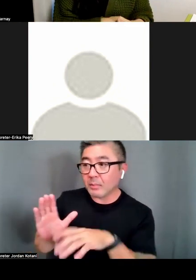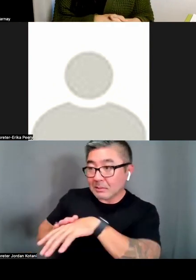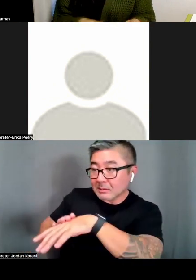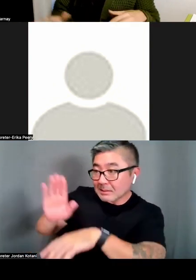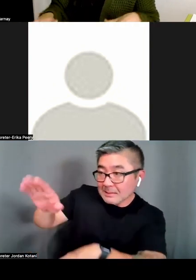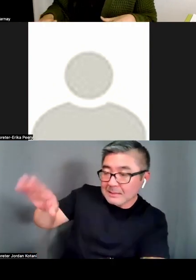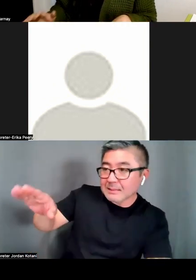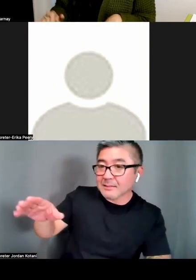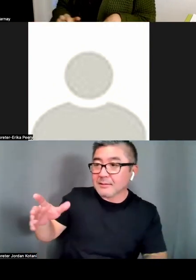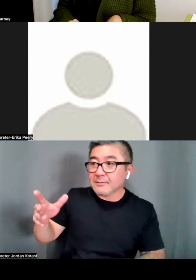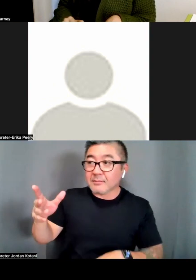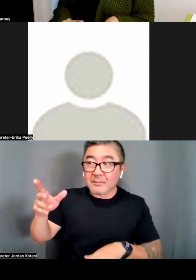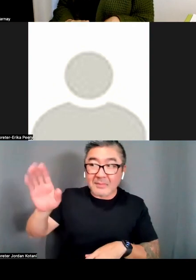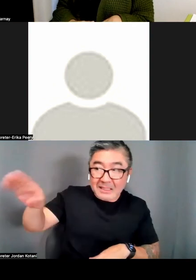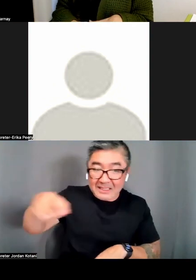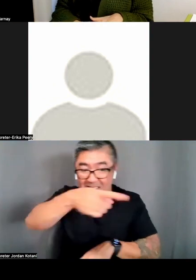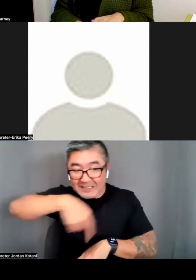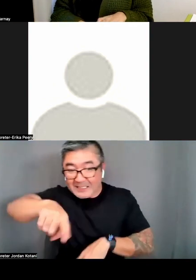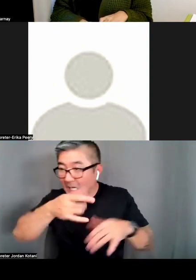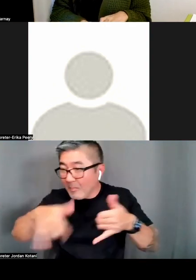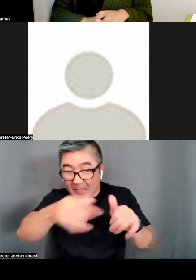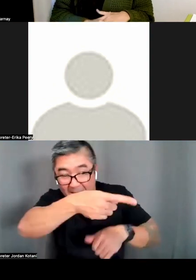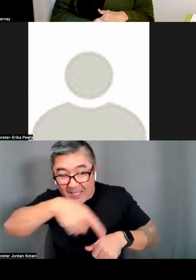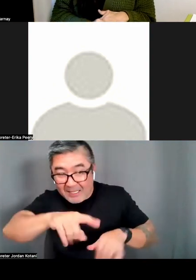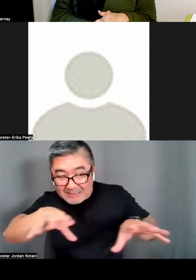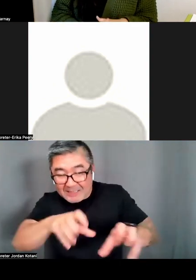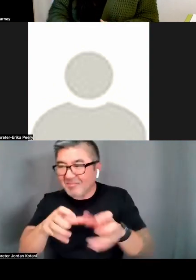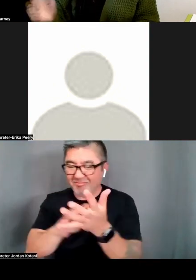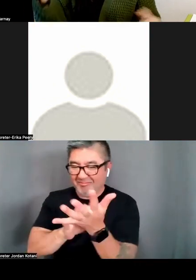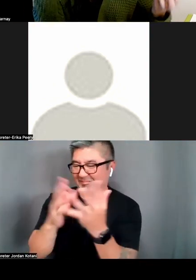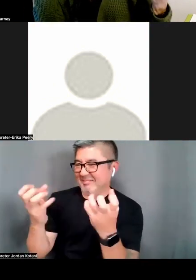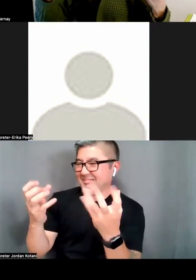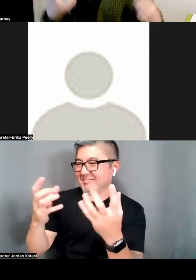that this activity is going to be a little messy, you might not like it, but it helps them to be